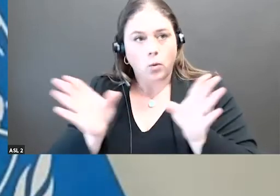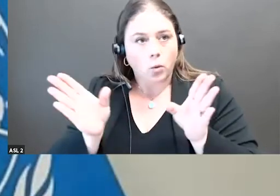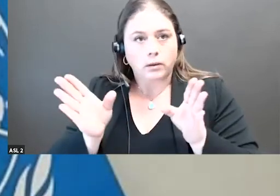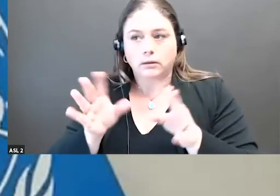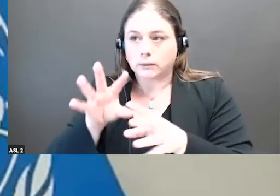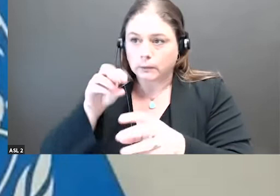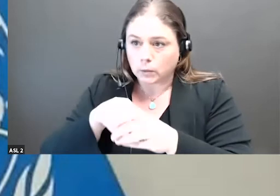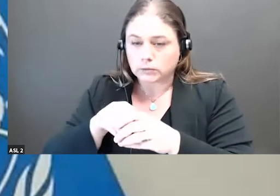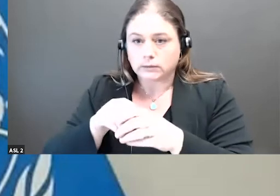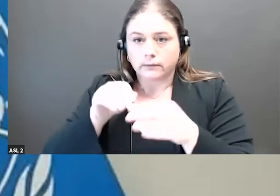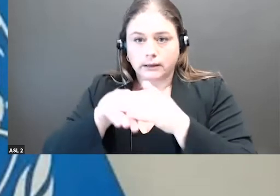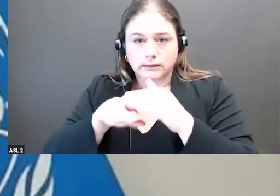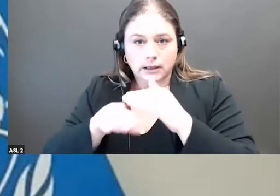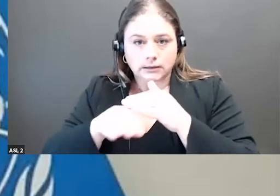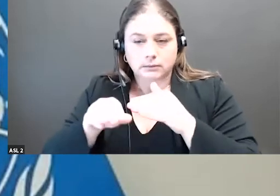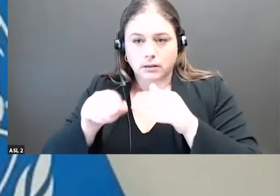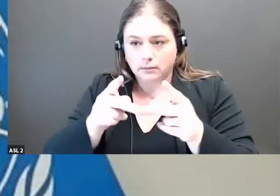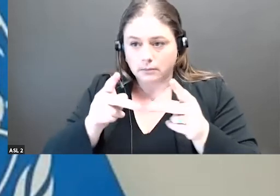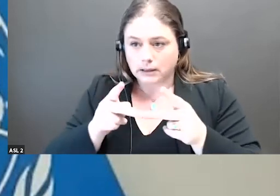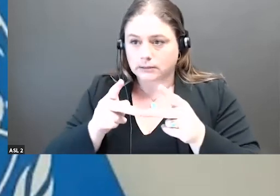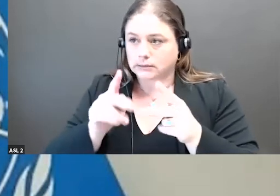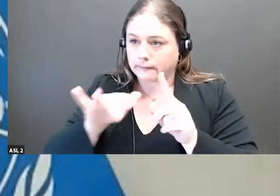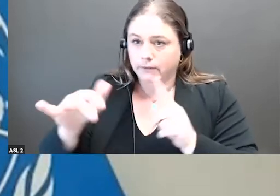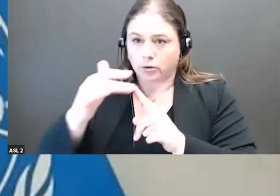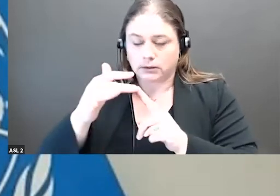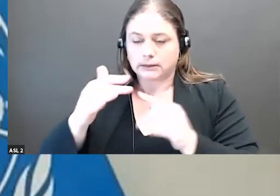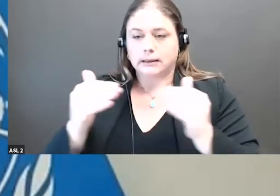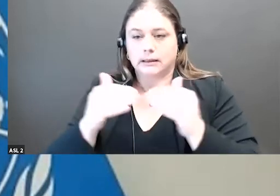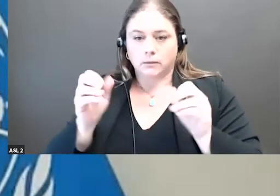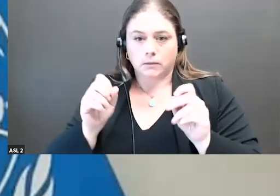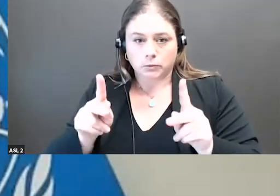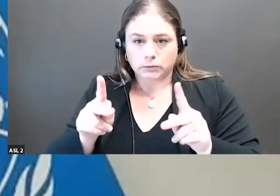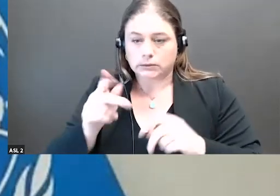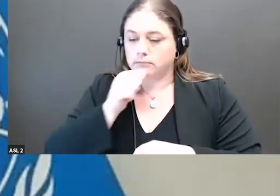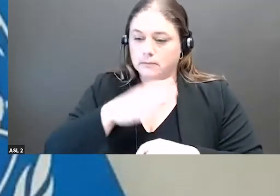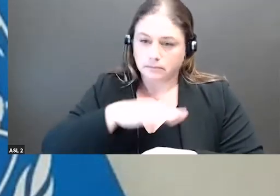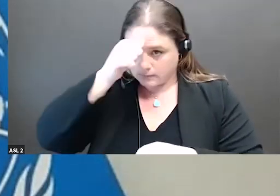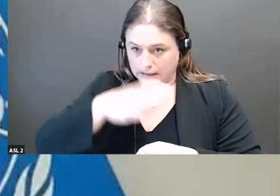markets and environments , equal opportunities and gender equality , and provides for reasonable